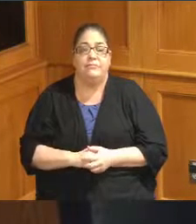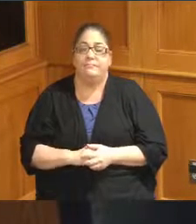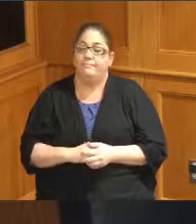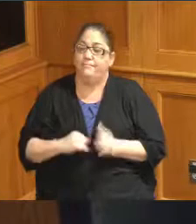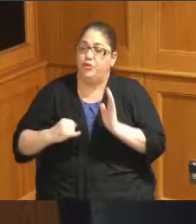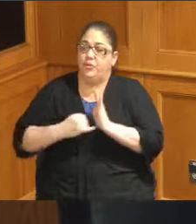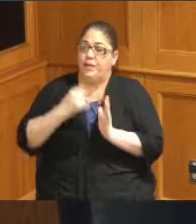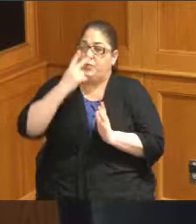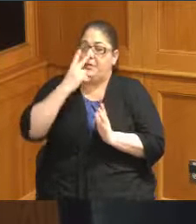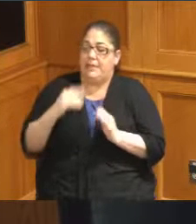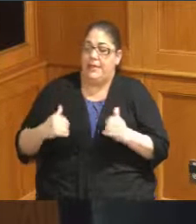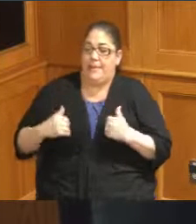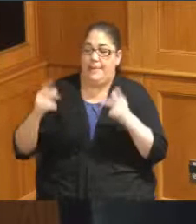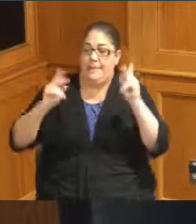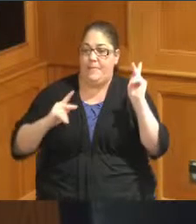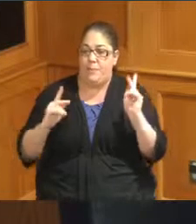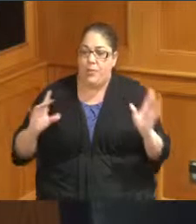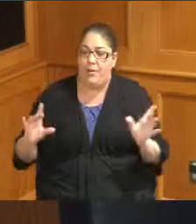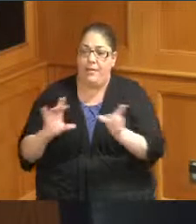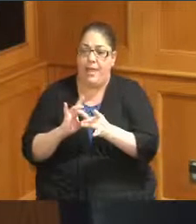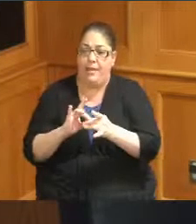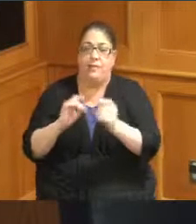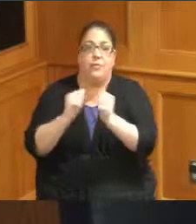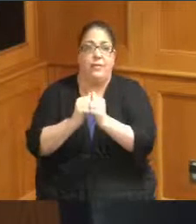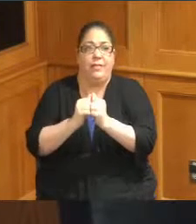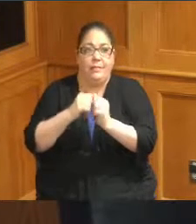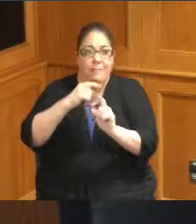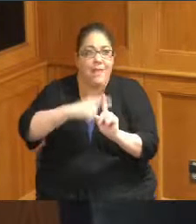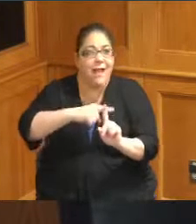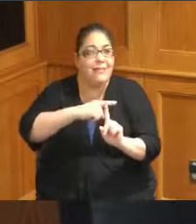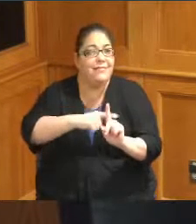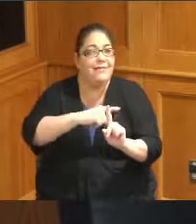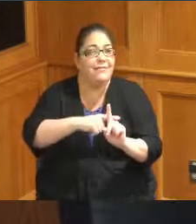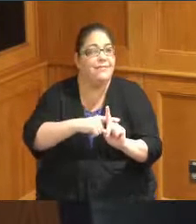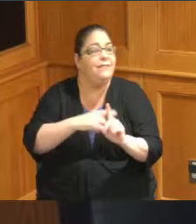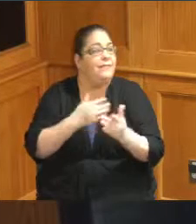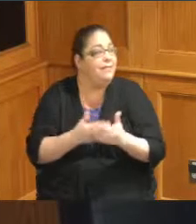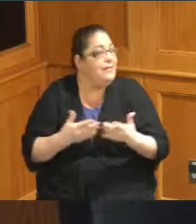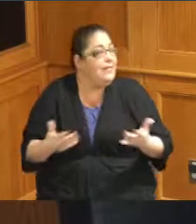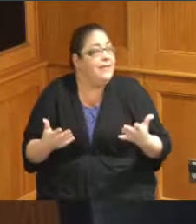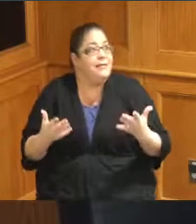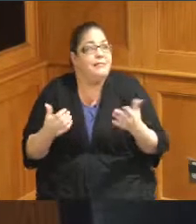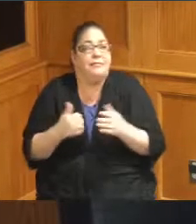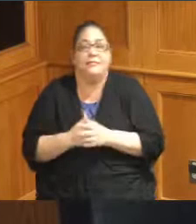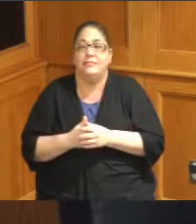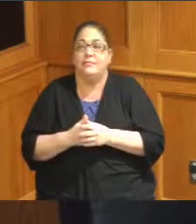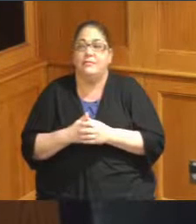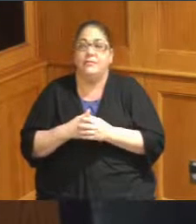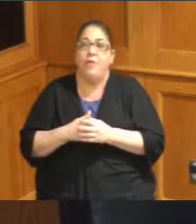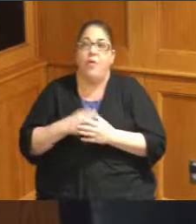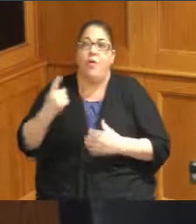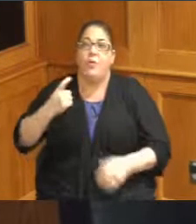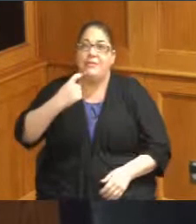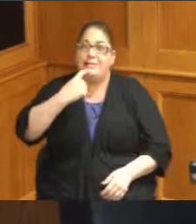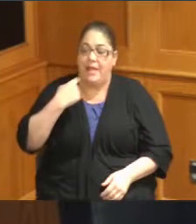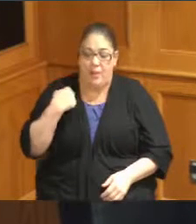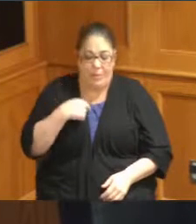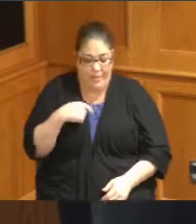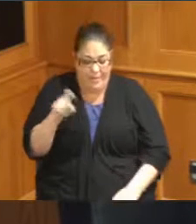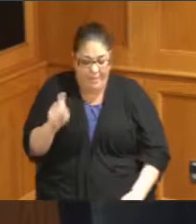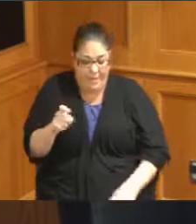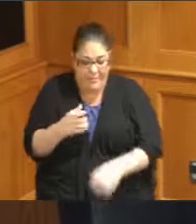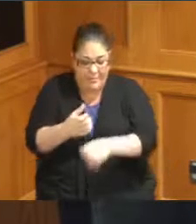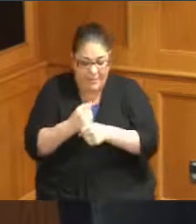see young people connecting with positive things I always say that we must get our job program our